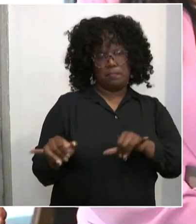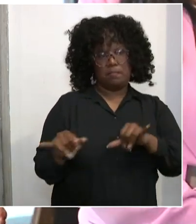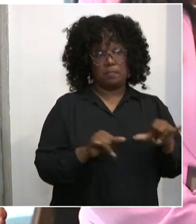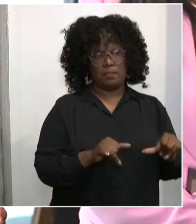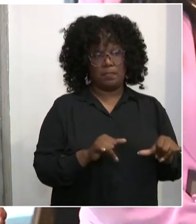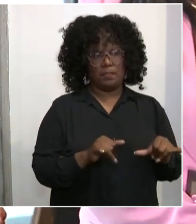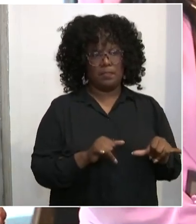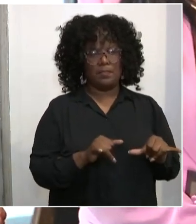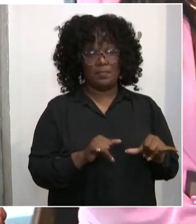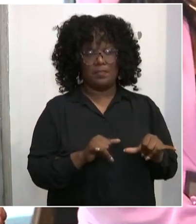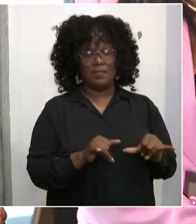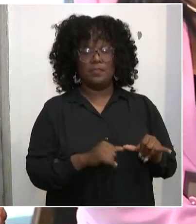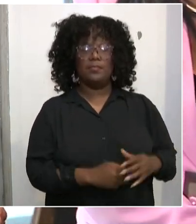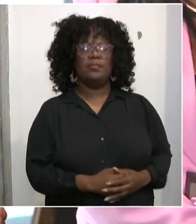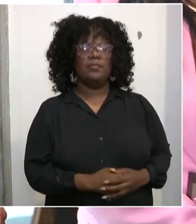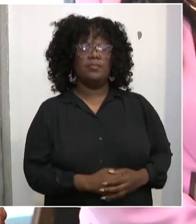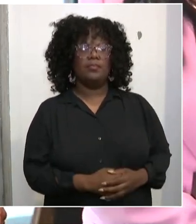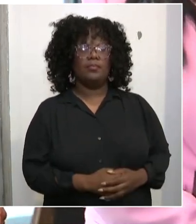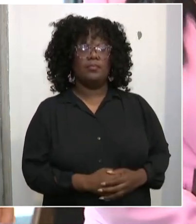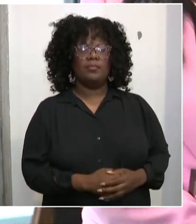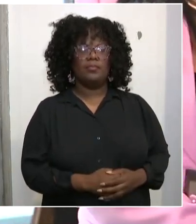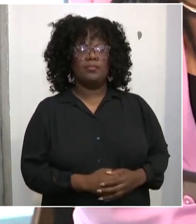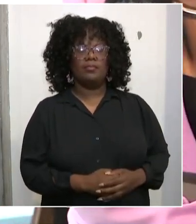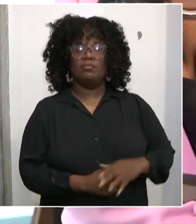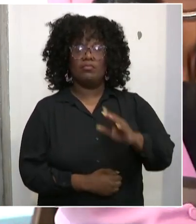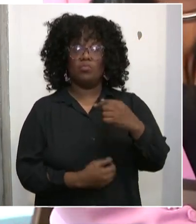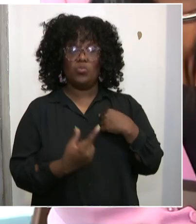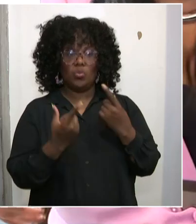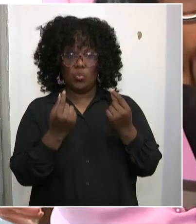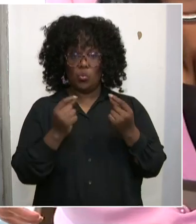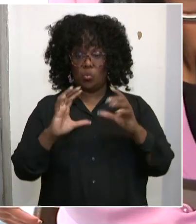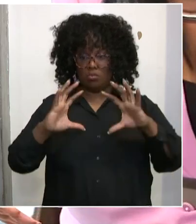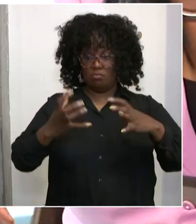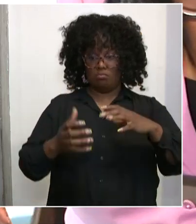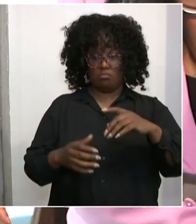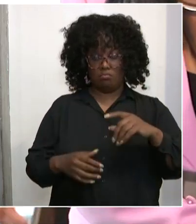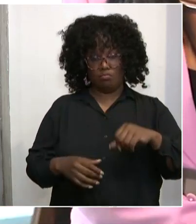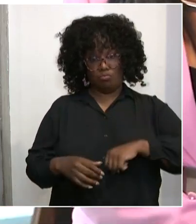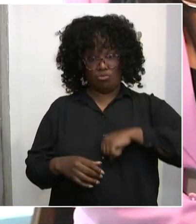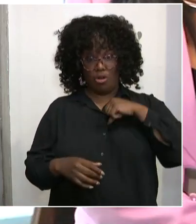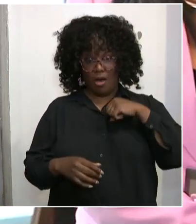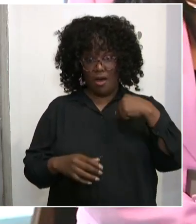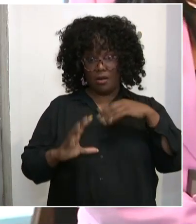kind of set up um that's being used for Army 250 to see. I,